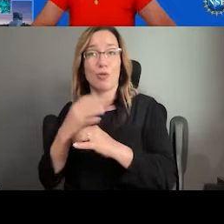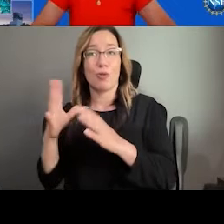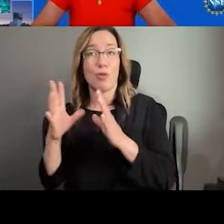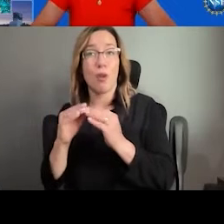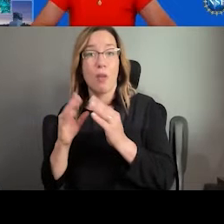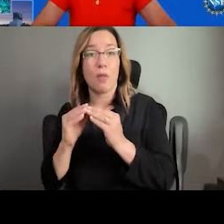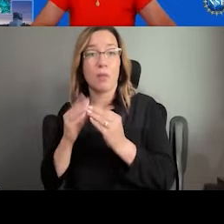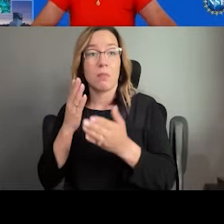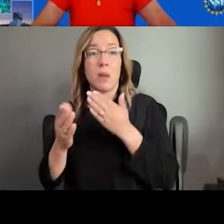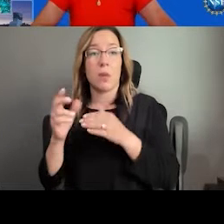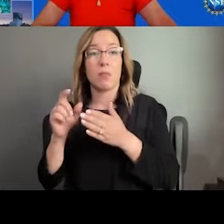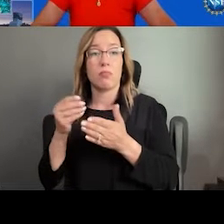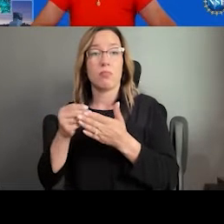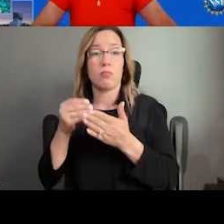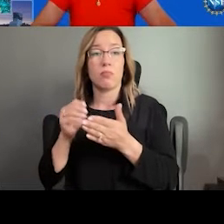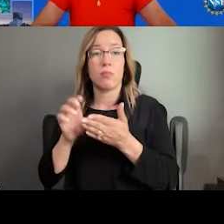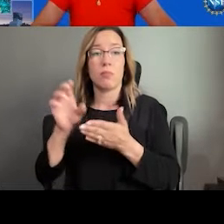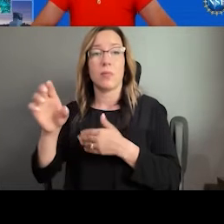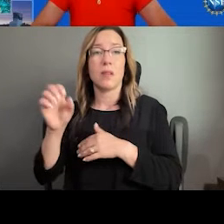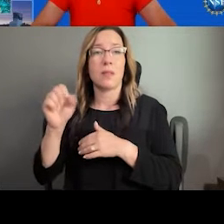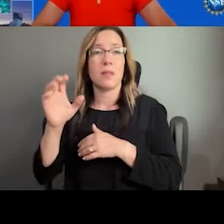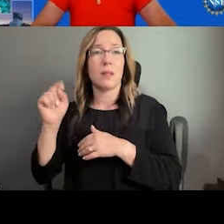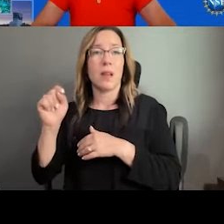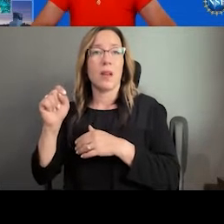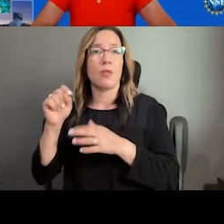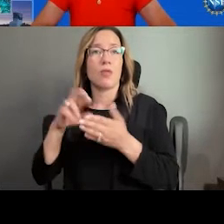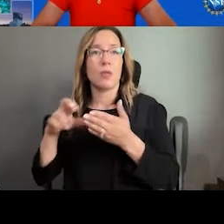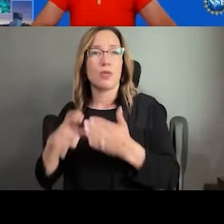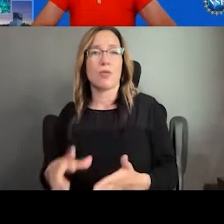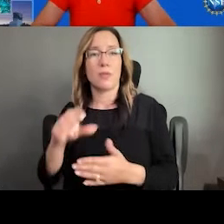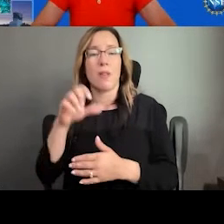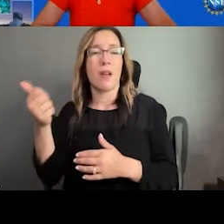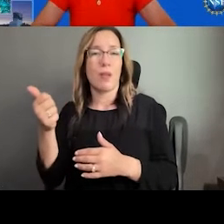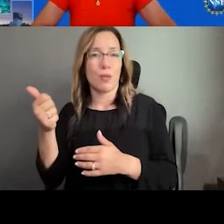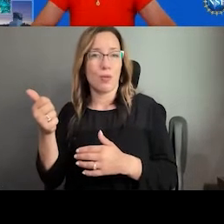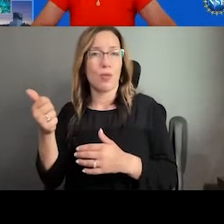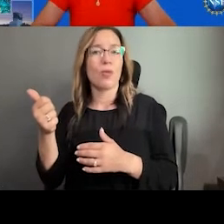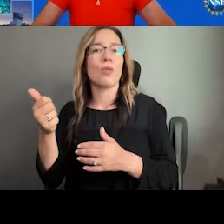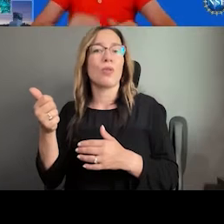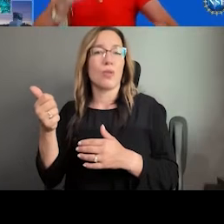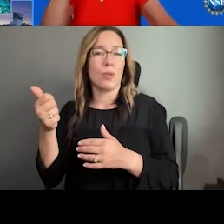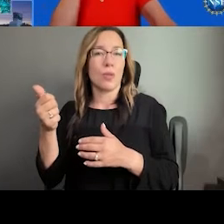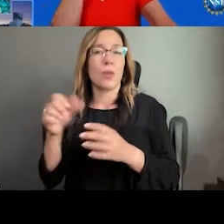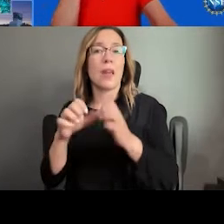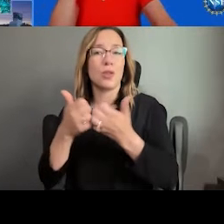researchers of other federal agencies for NSF International Travel Awards.